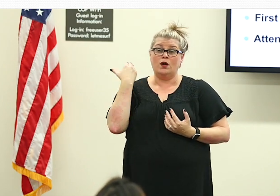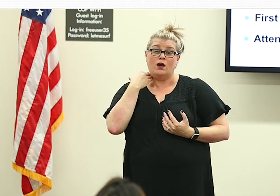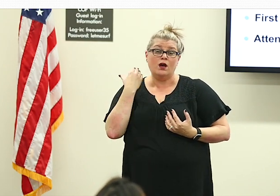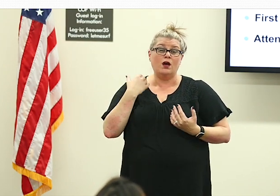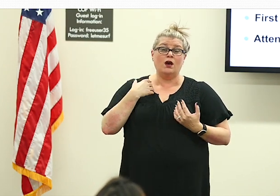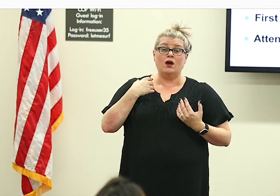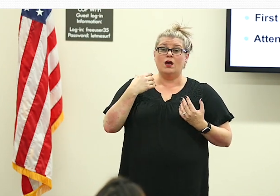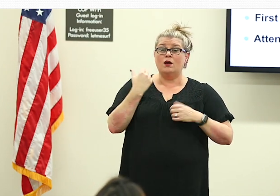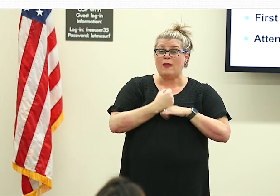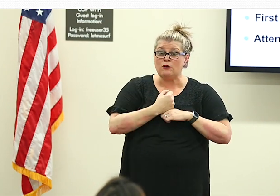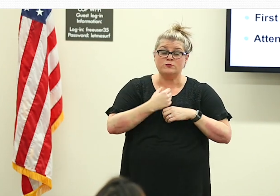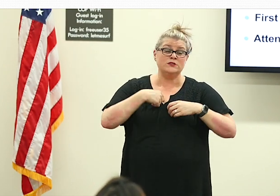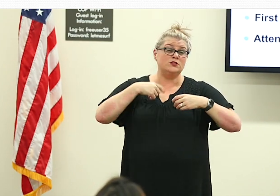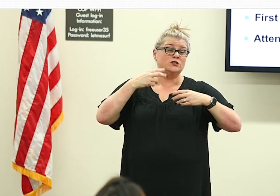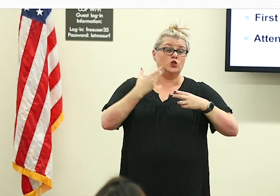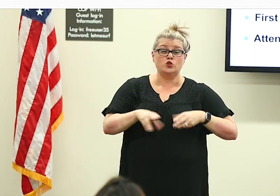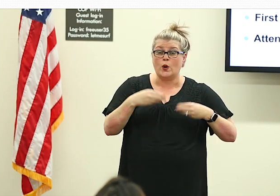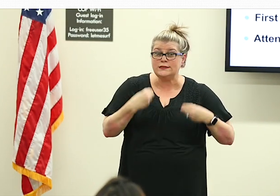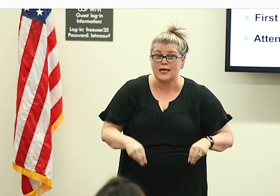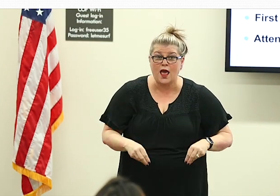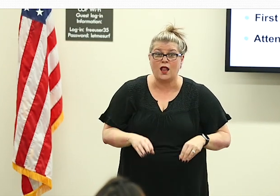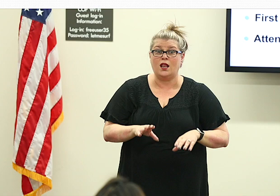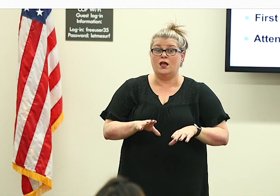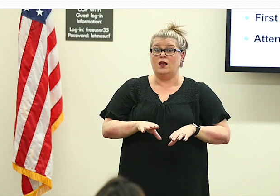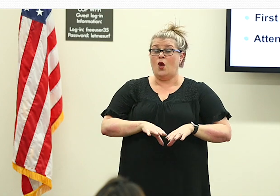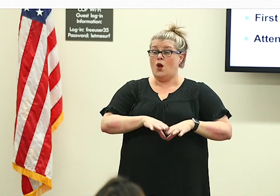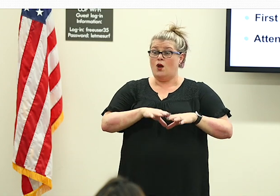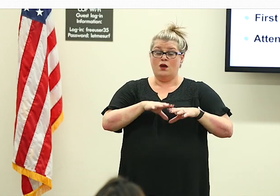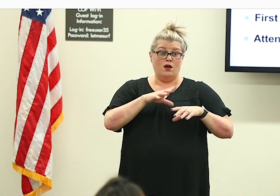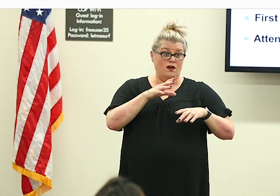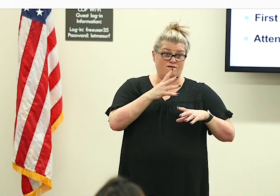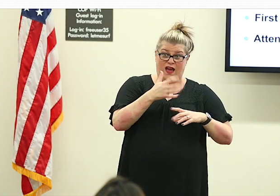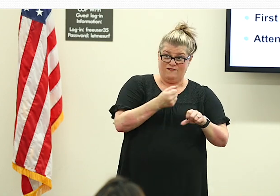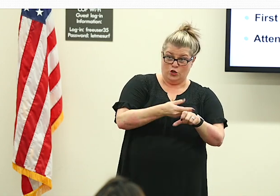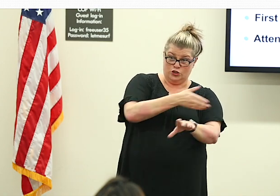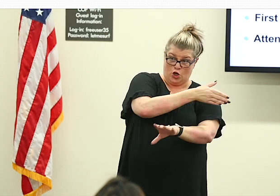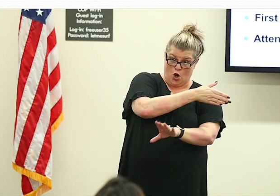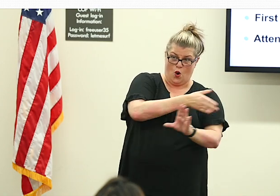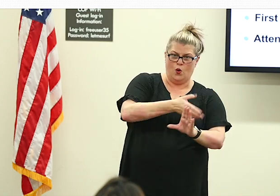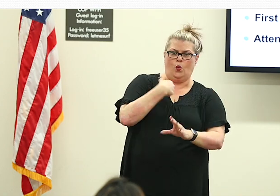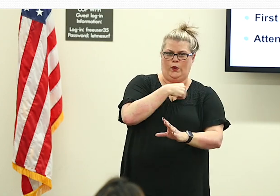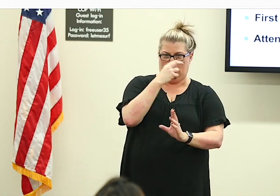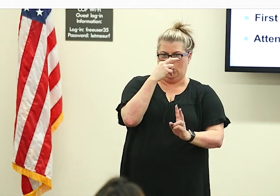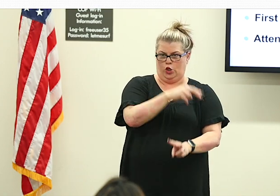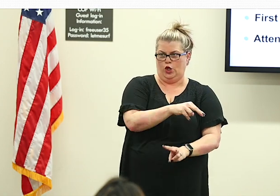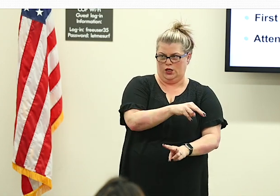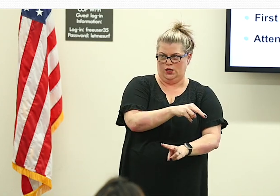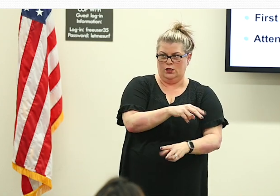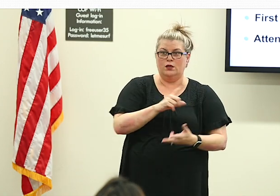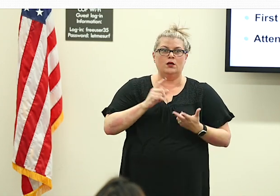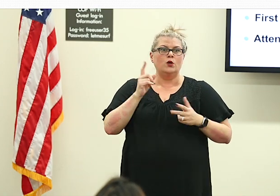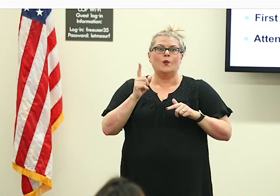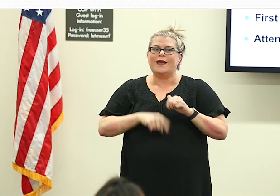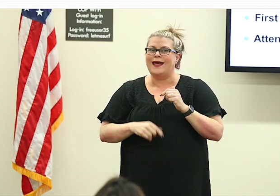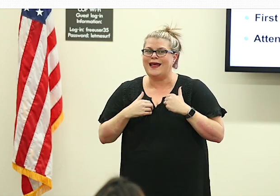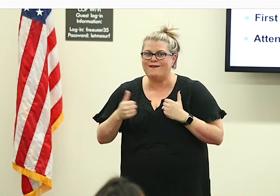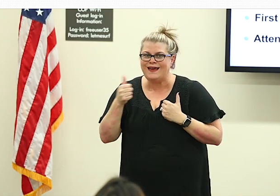You cannot have any open collections, profits and losses, judgements, or liens on your credit report.